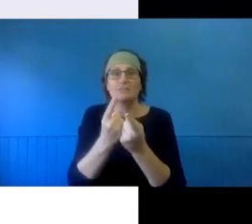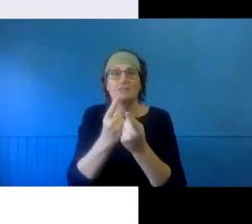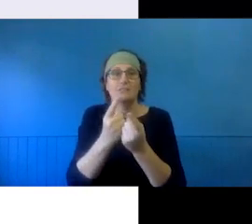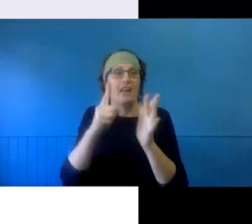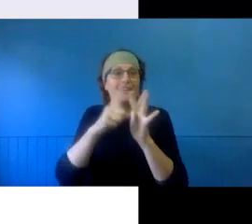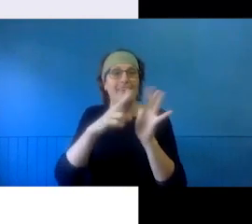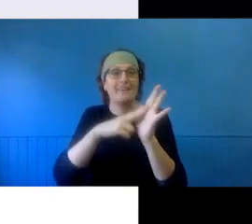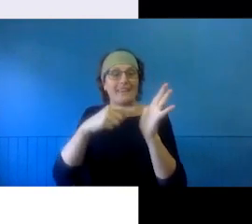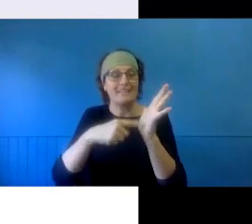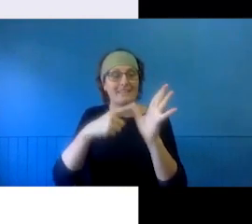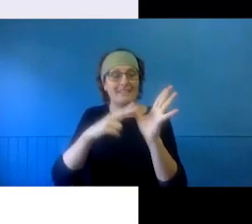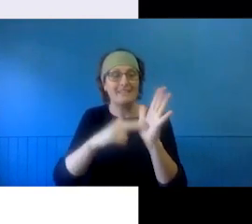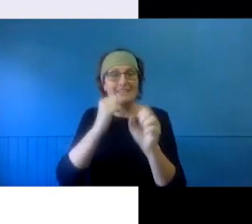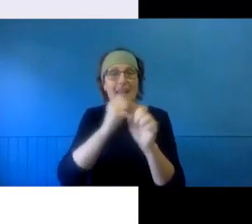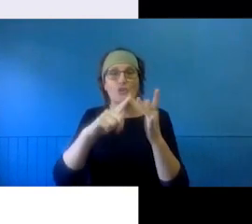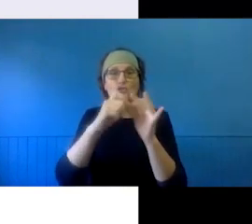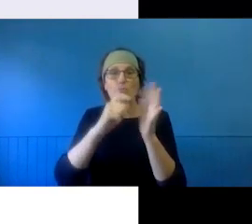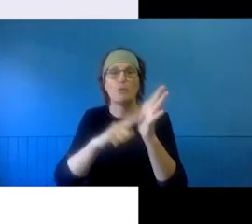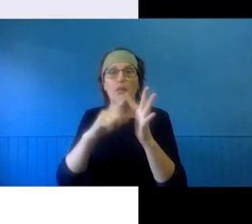literary and artistic work, influences and sound recordings -